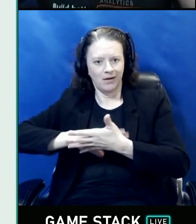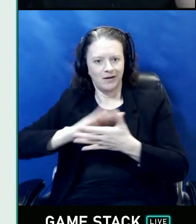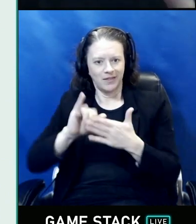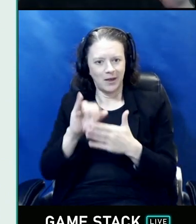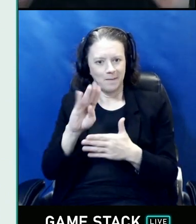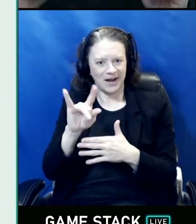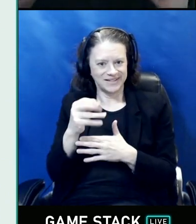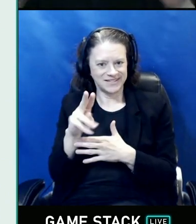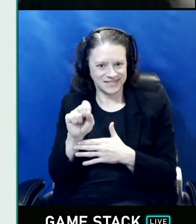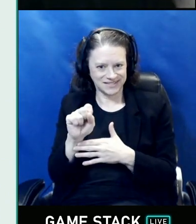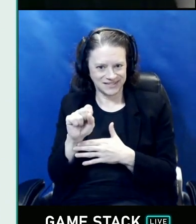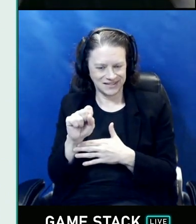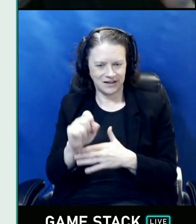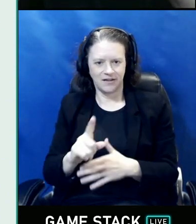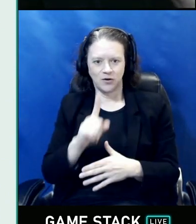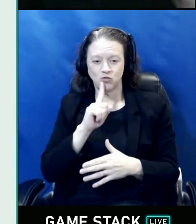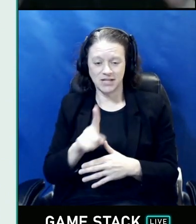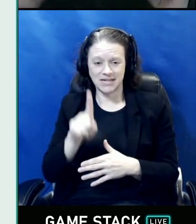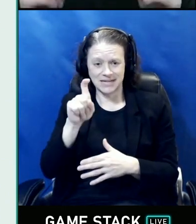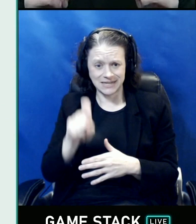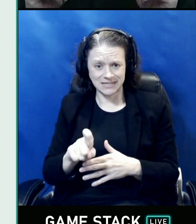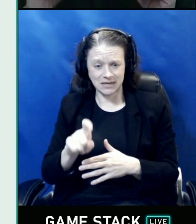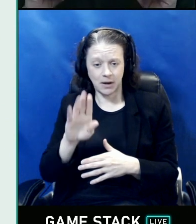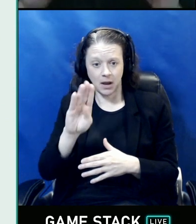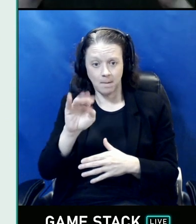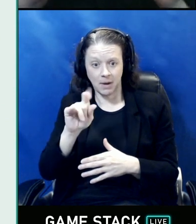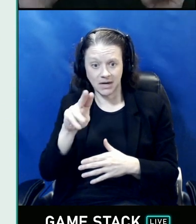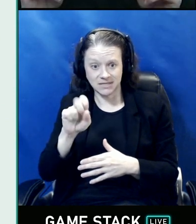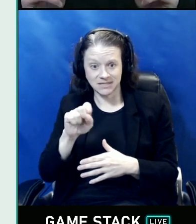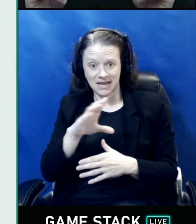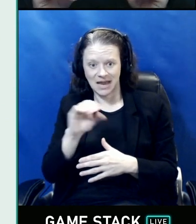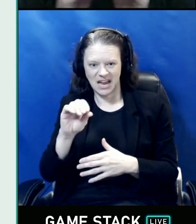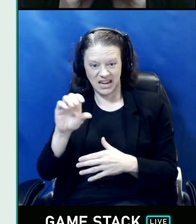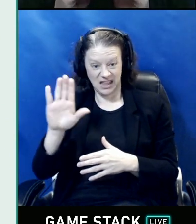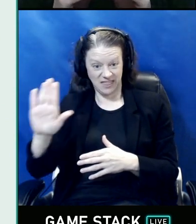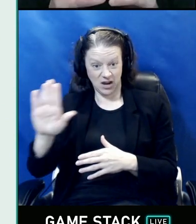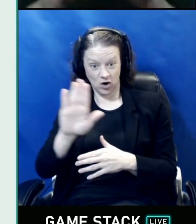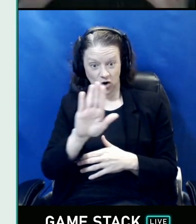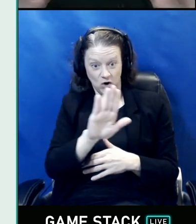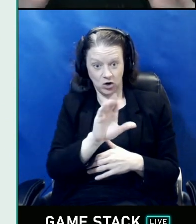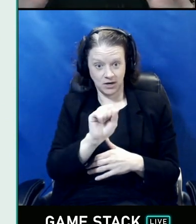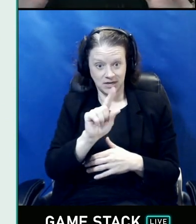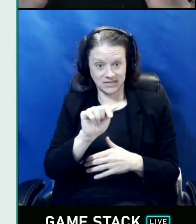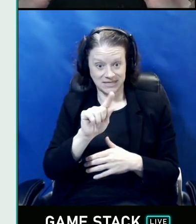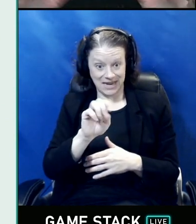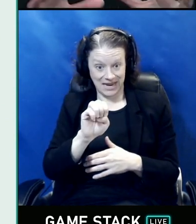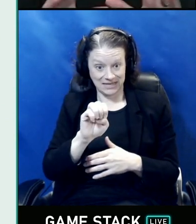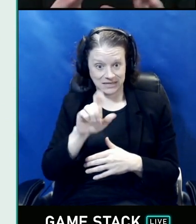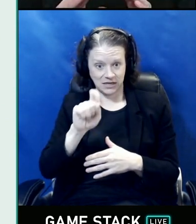So, they really need to be, buttons in their states, they need to be clear, and they need to be large.